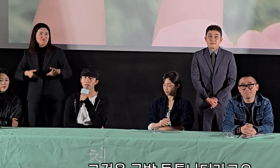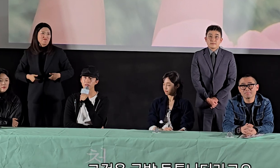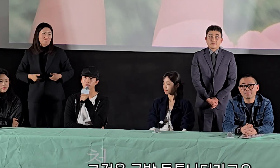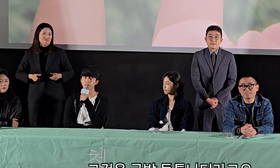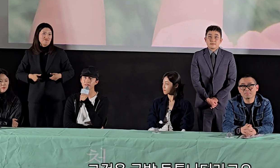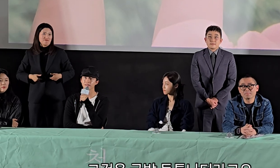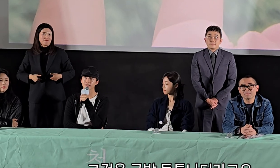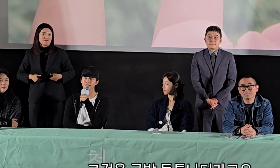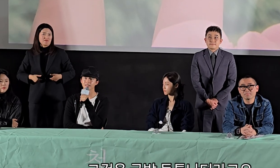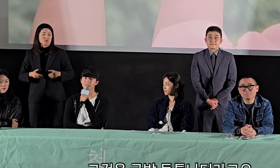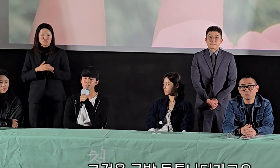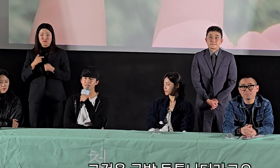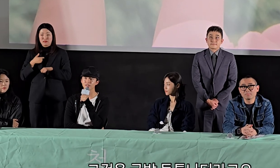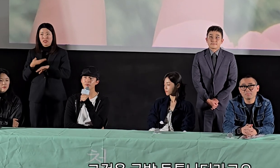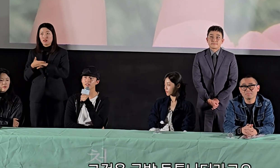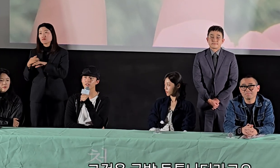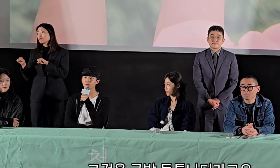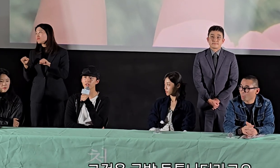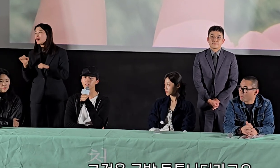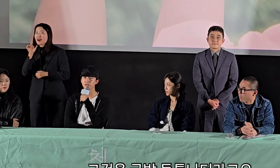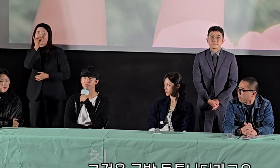that I wasn’t paying attention.